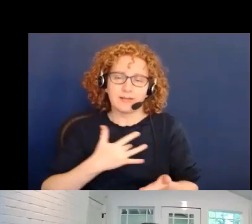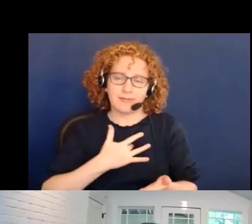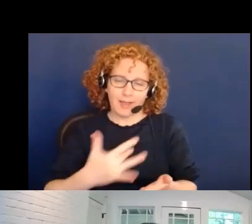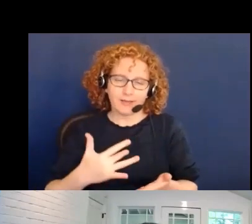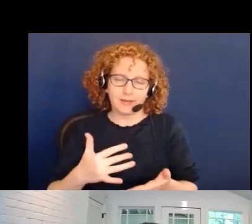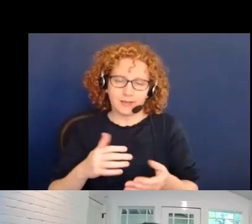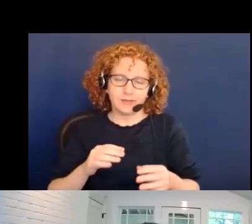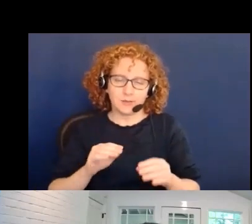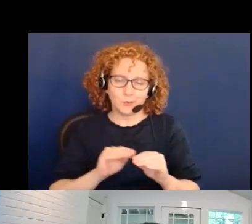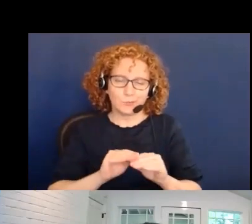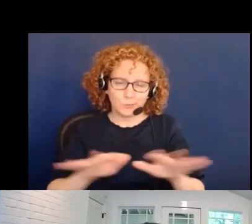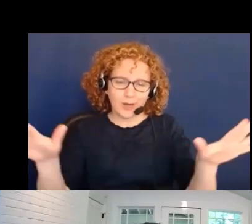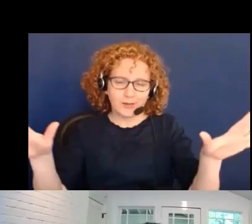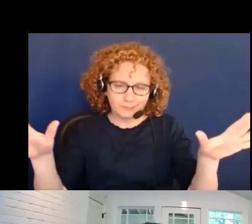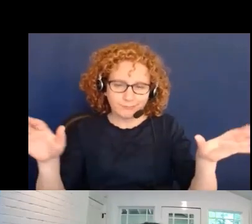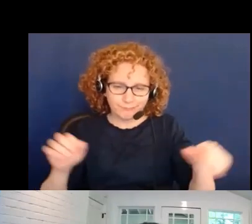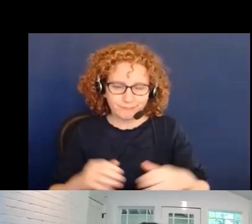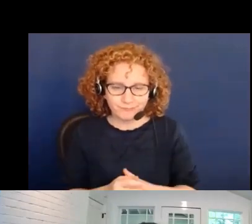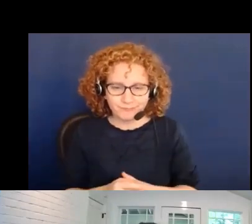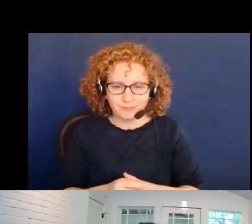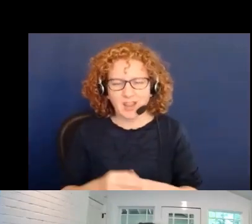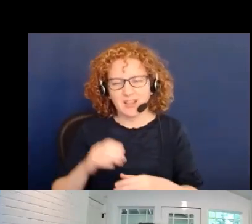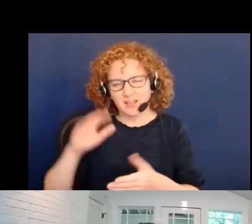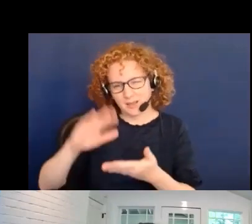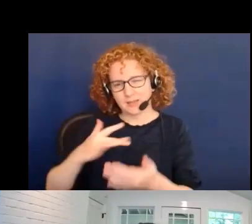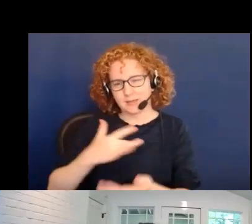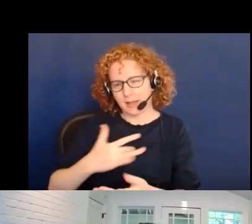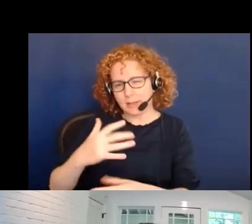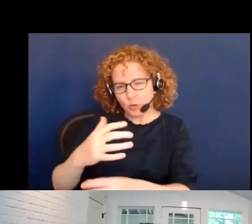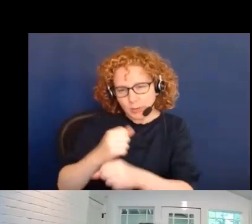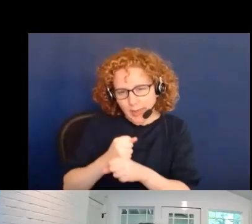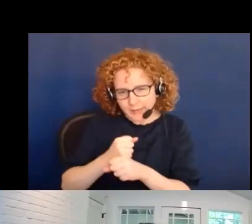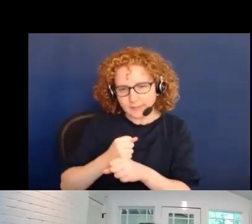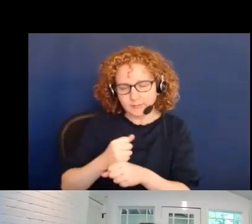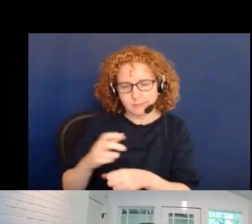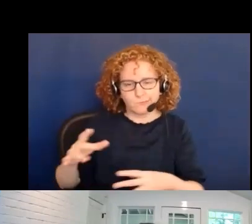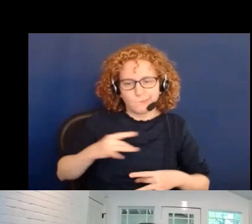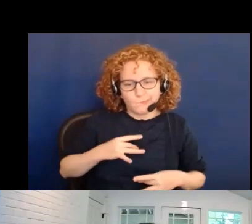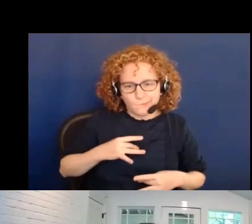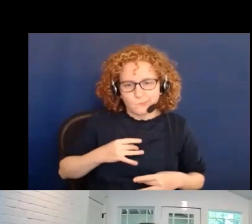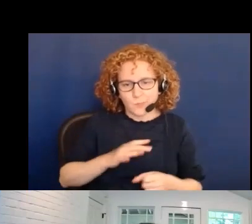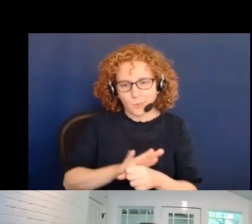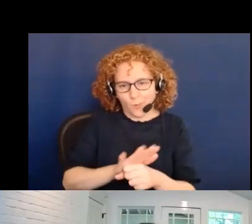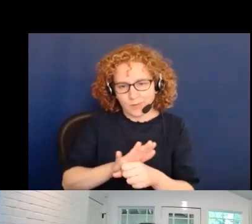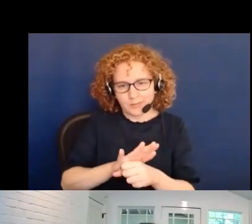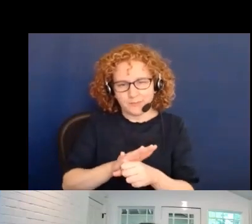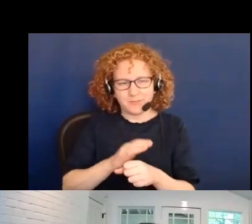that causesCOVID-19 and they can now travel at low risk to themselves within the United States.